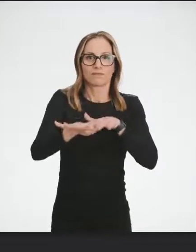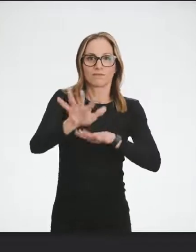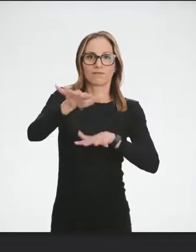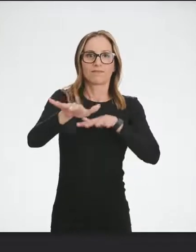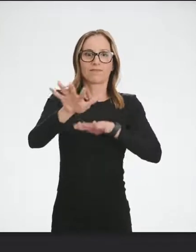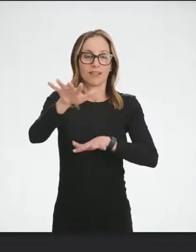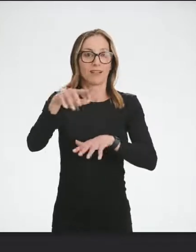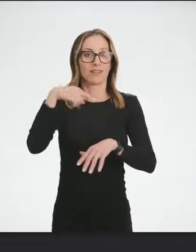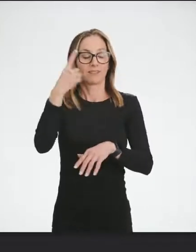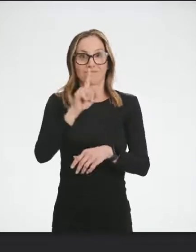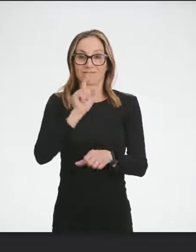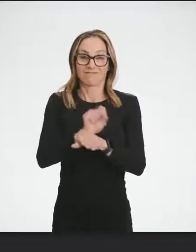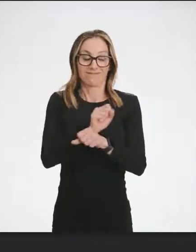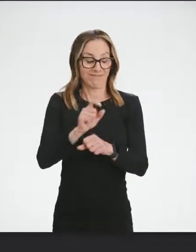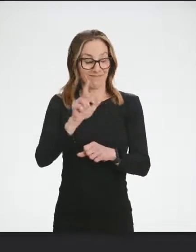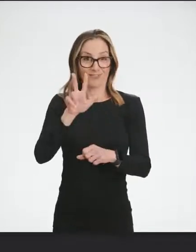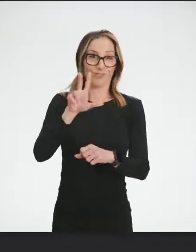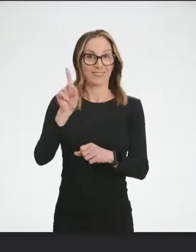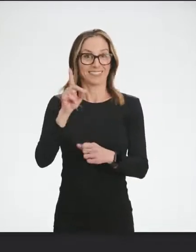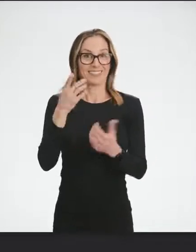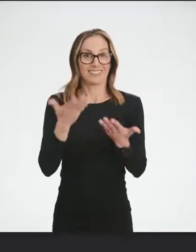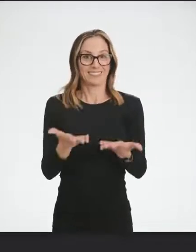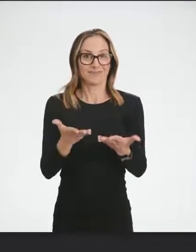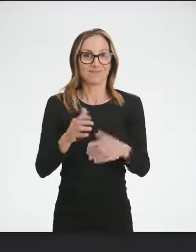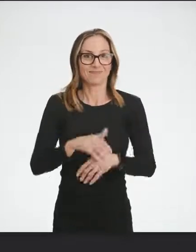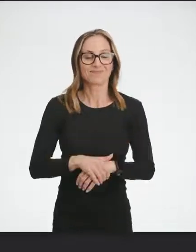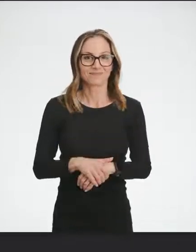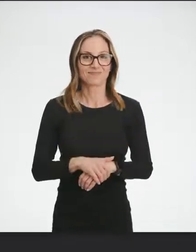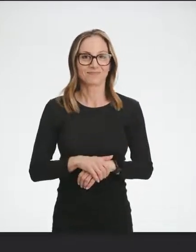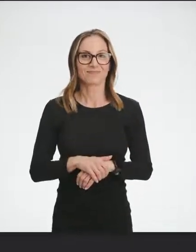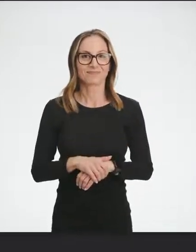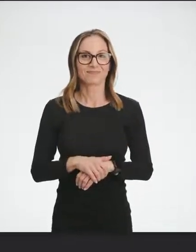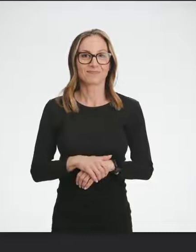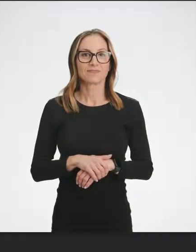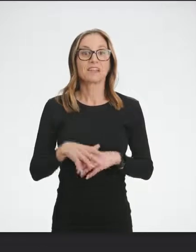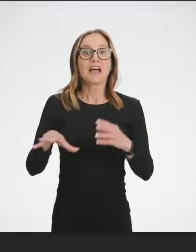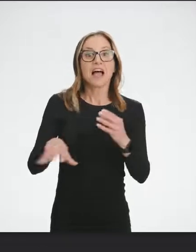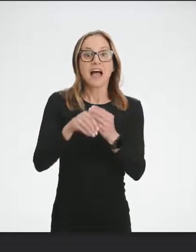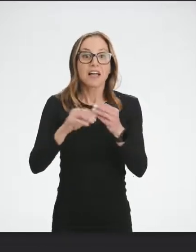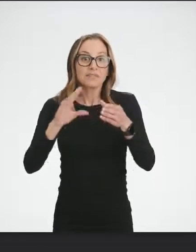with elevationStyle 'realistic' to include 3D elevation.